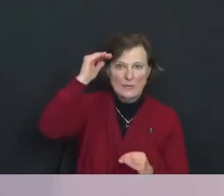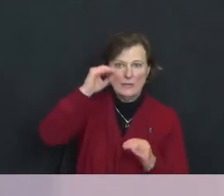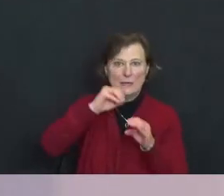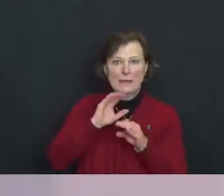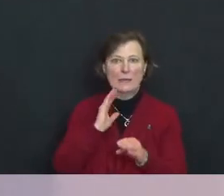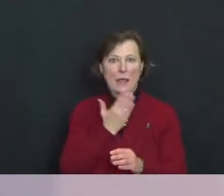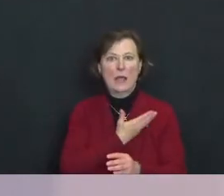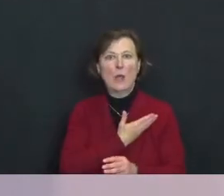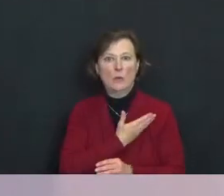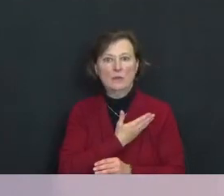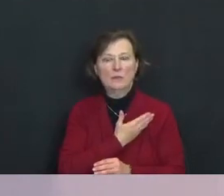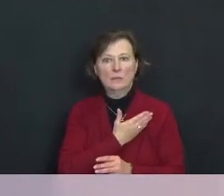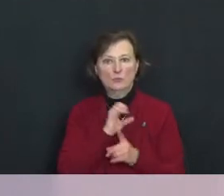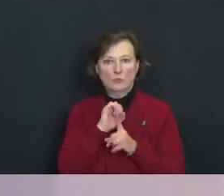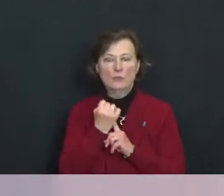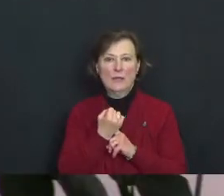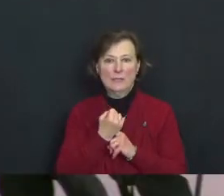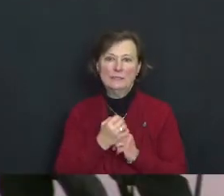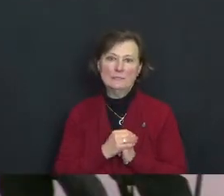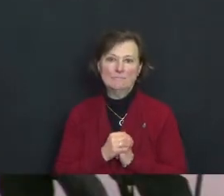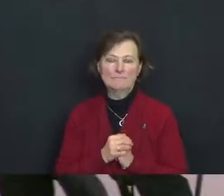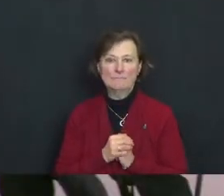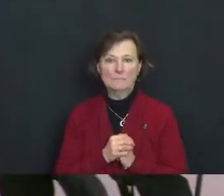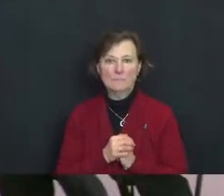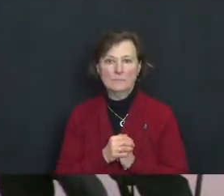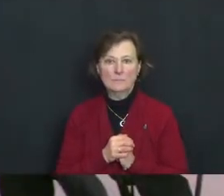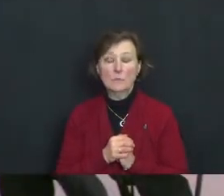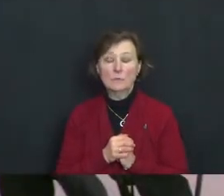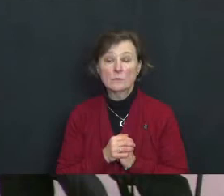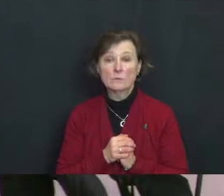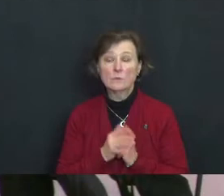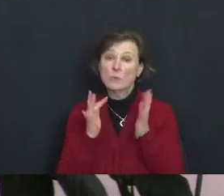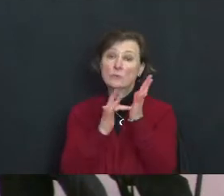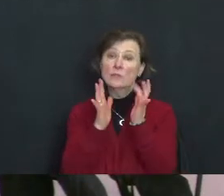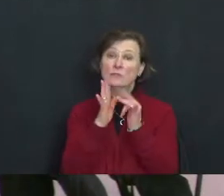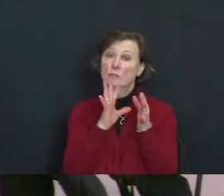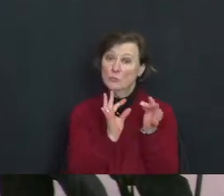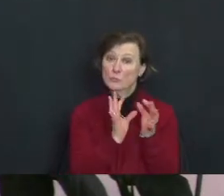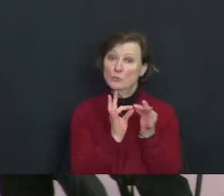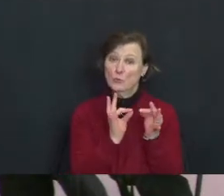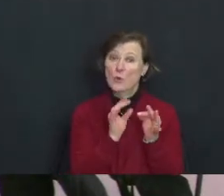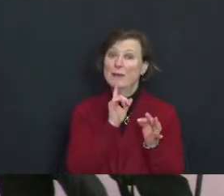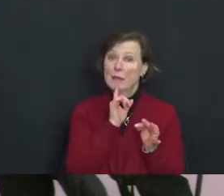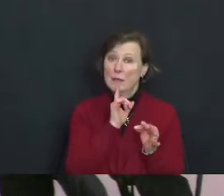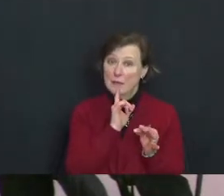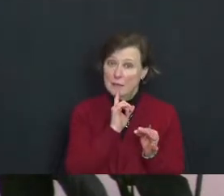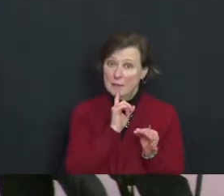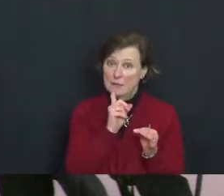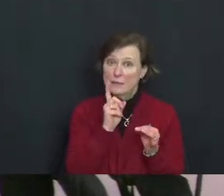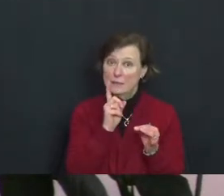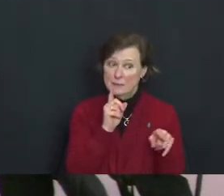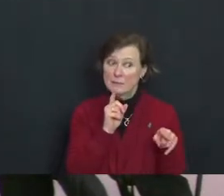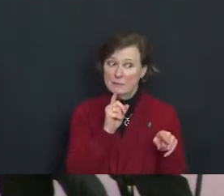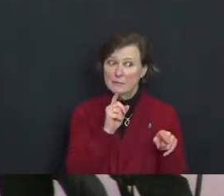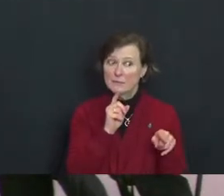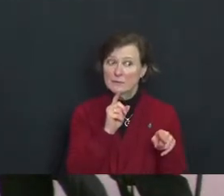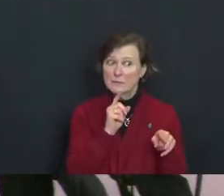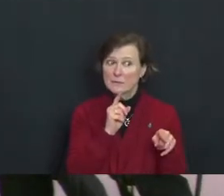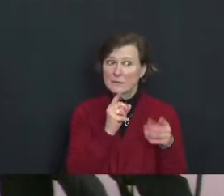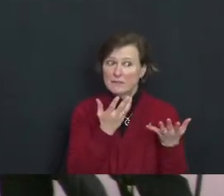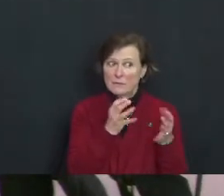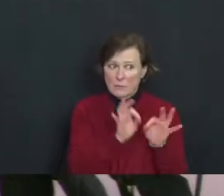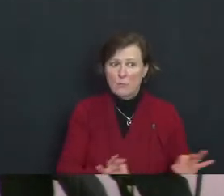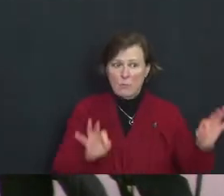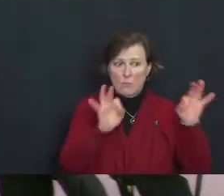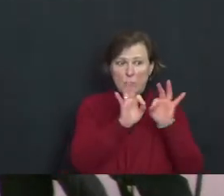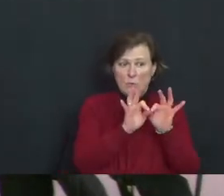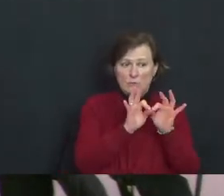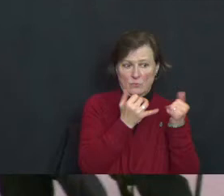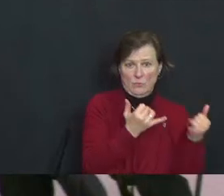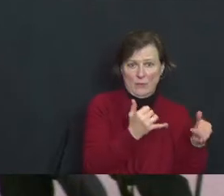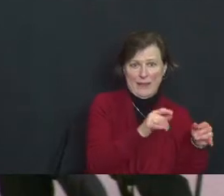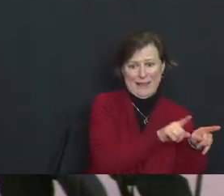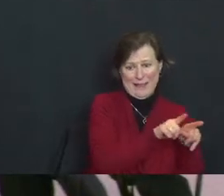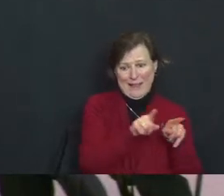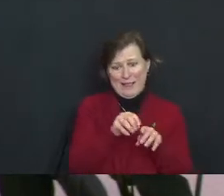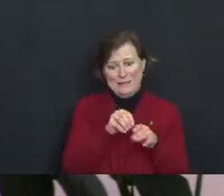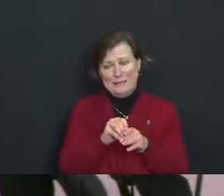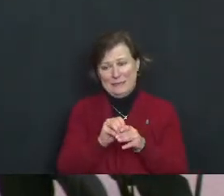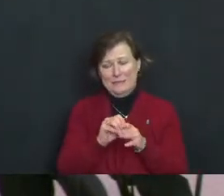So, Jesus’s parable is, I think, is as apt today as it was in his time and it's actually,